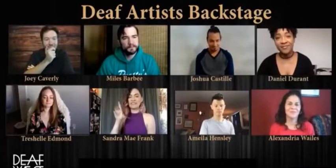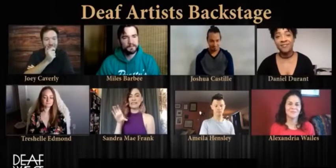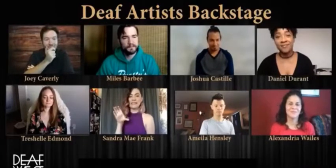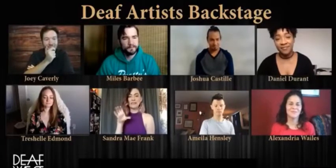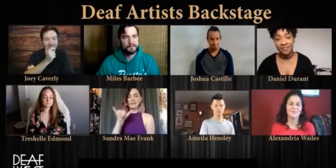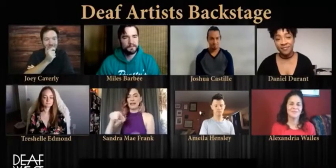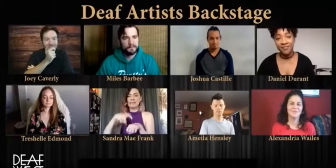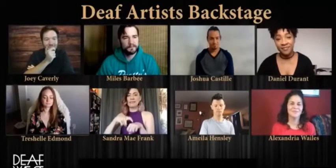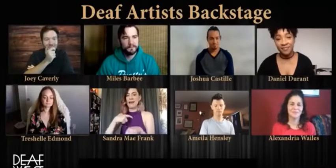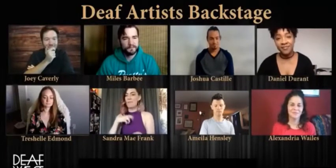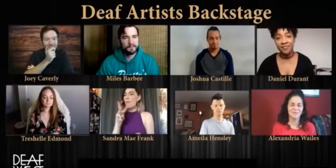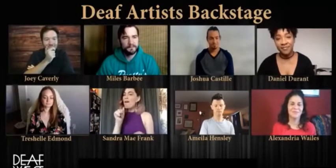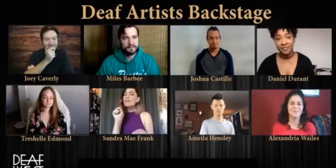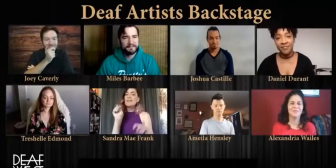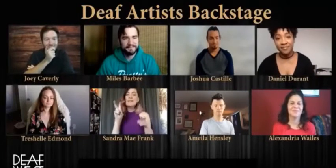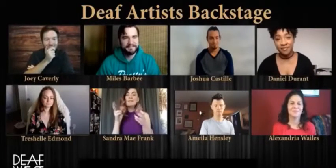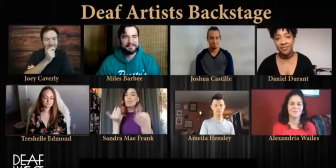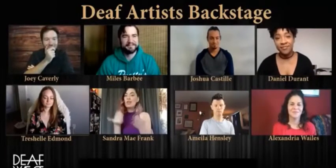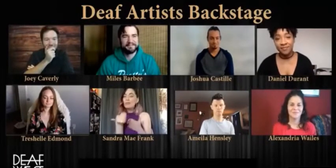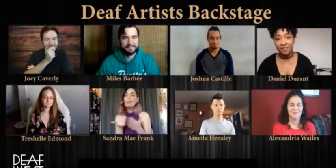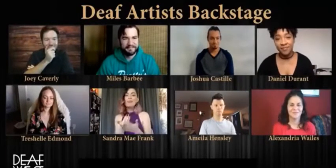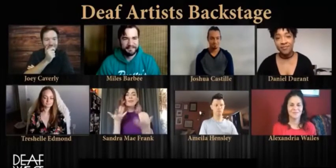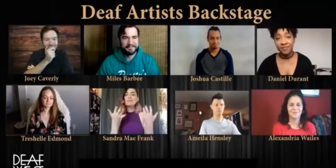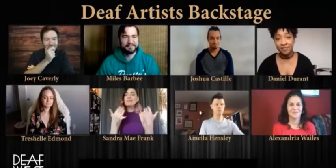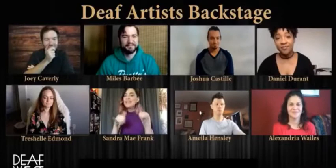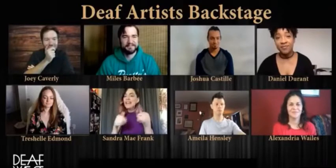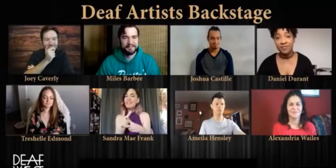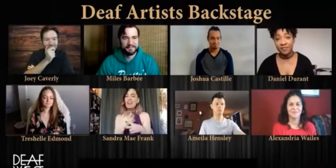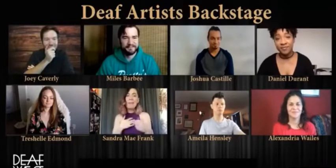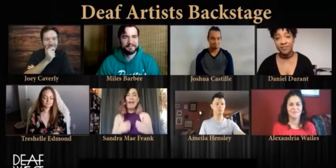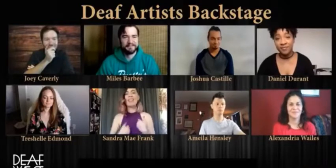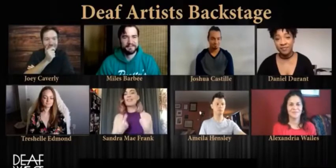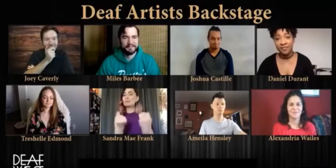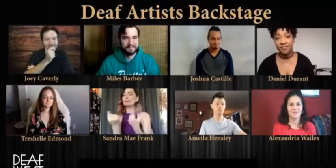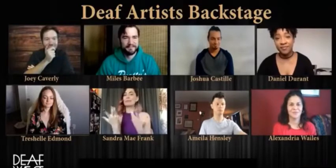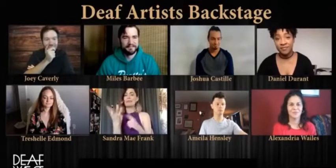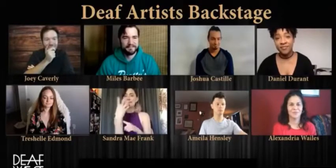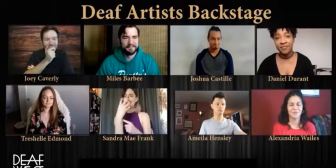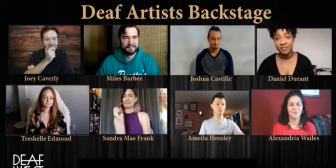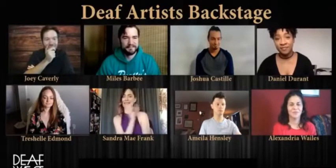Sandra: So, I actually was in DC at the time and had to video myself for the audition and send it.